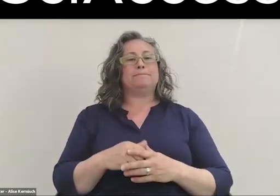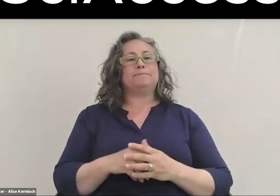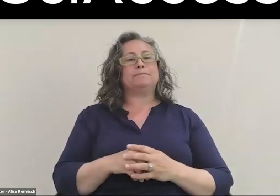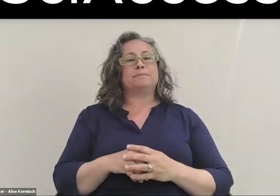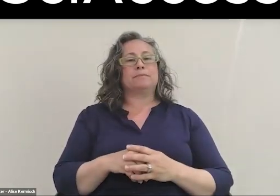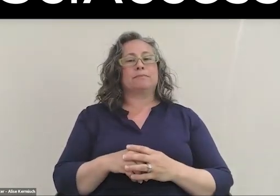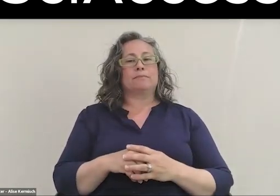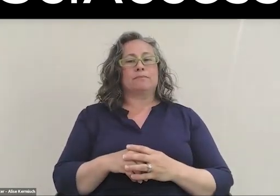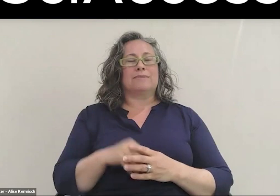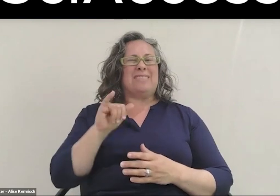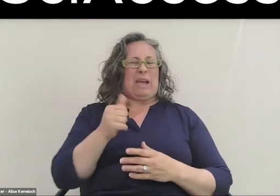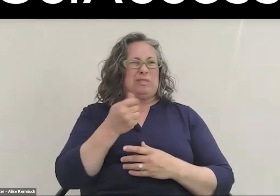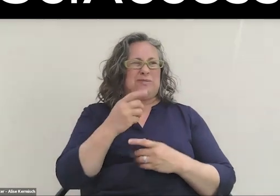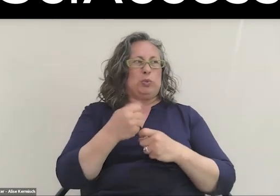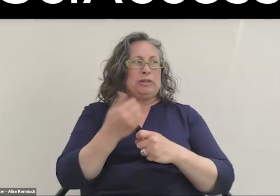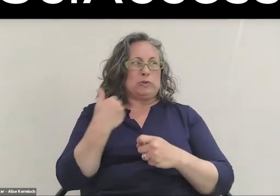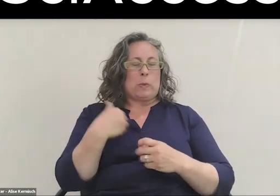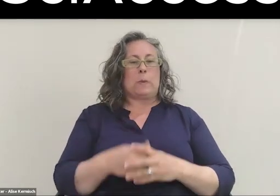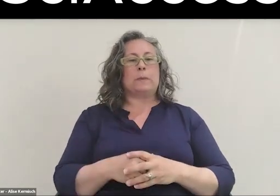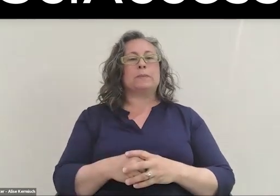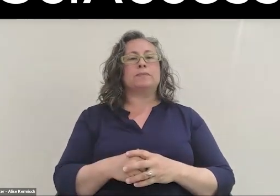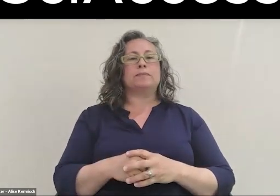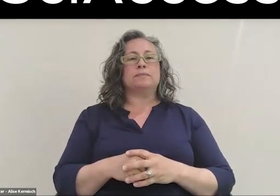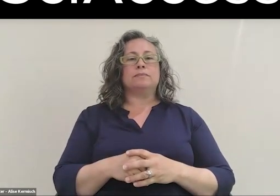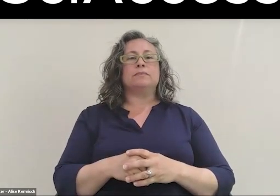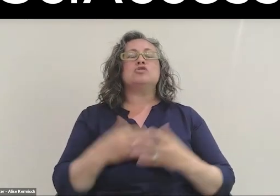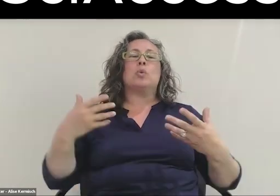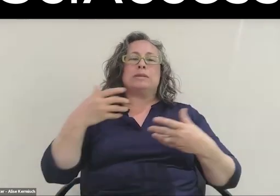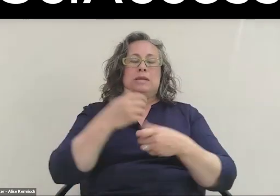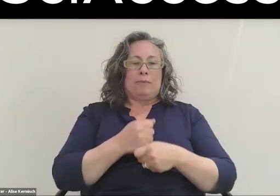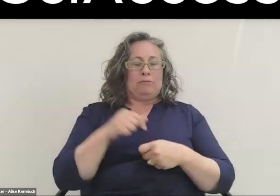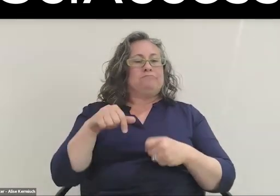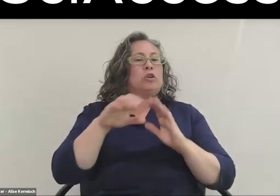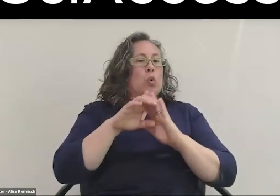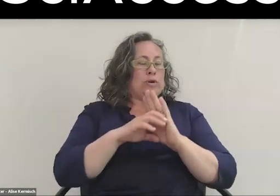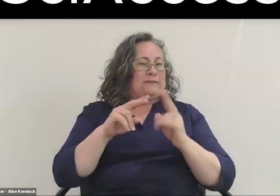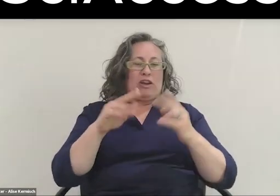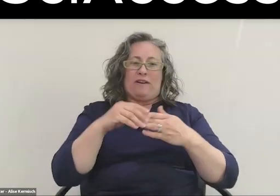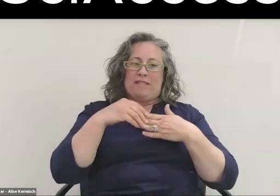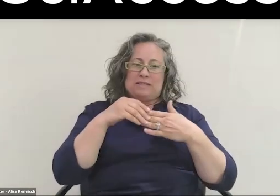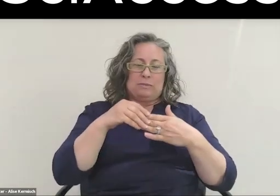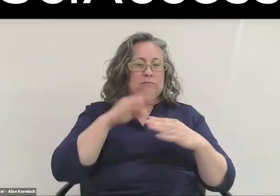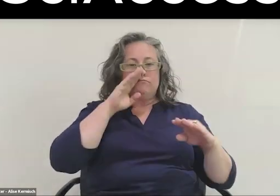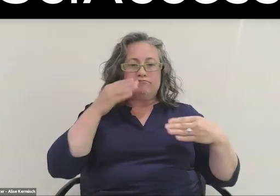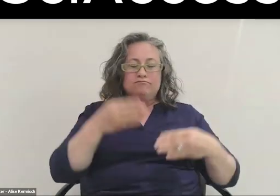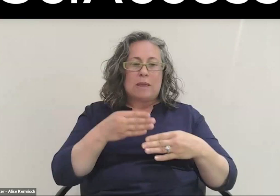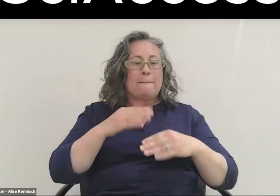That was a few years ago. In summary, the course is very flexible. It focuses on building confidence,